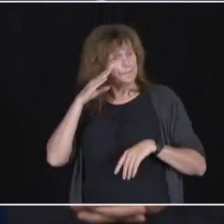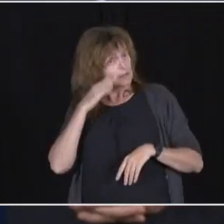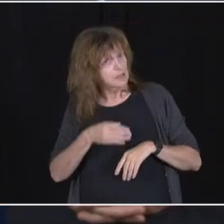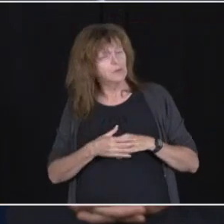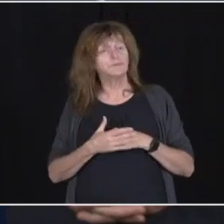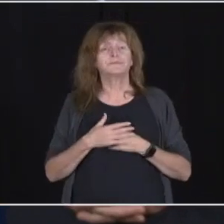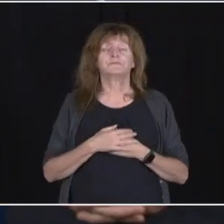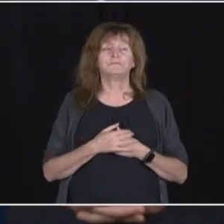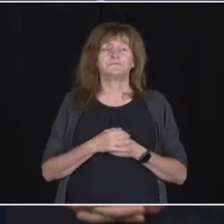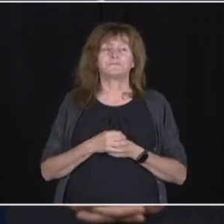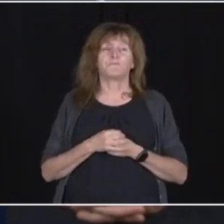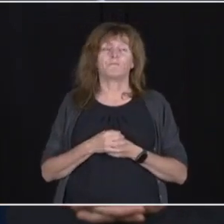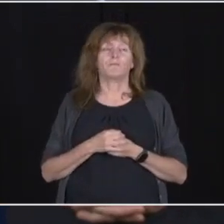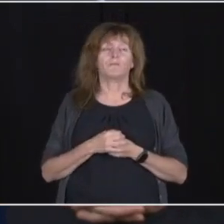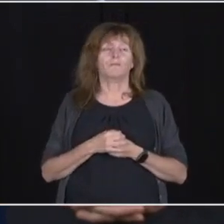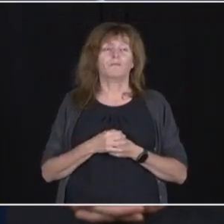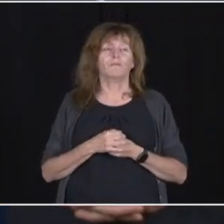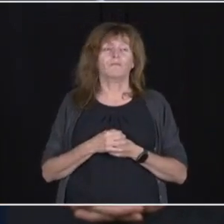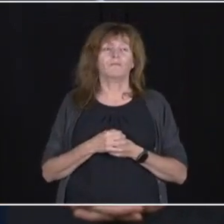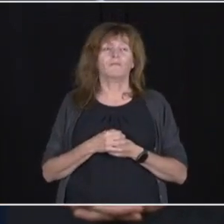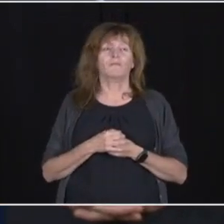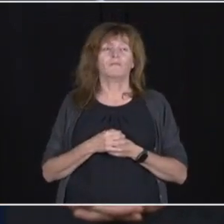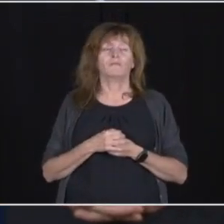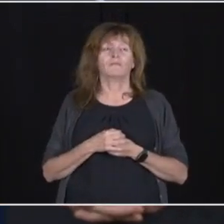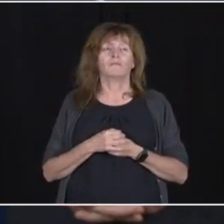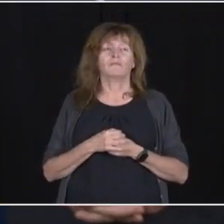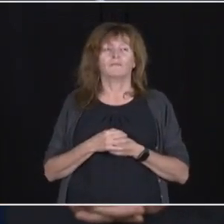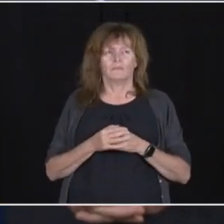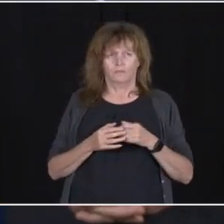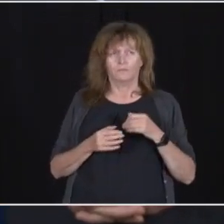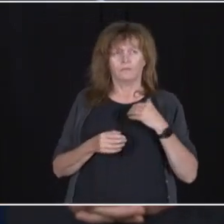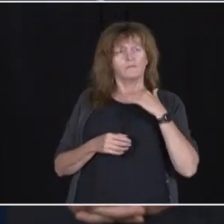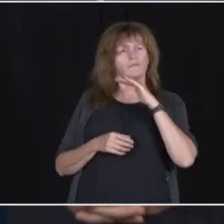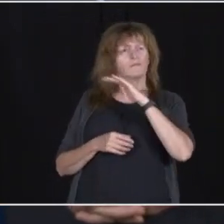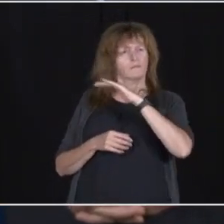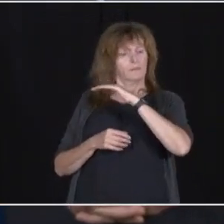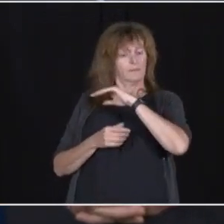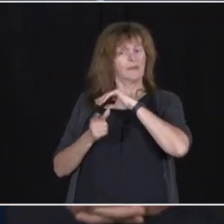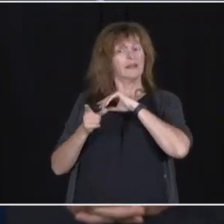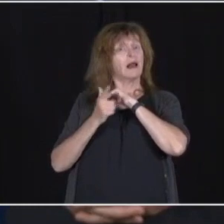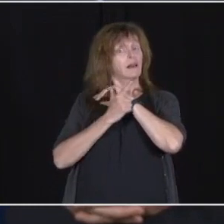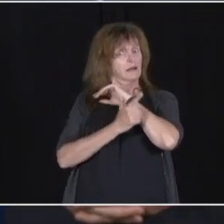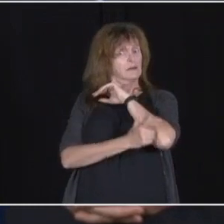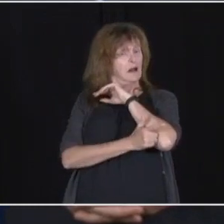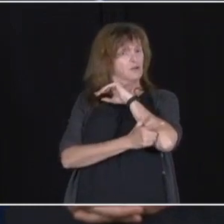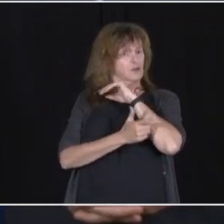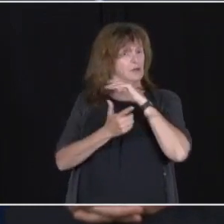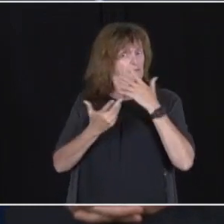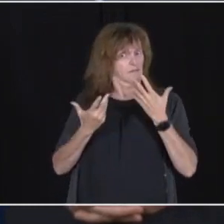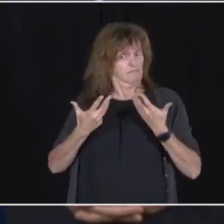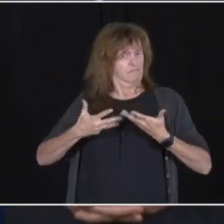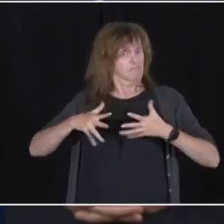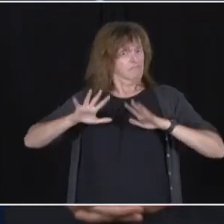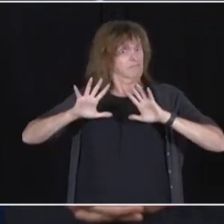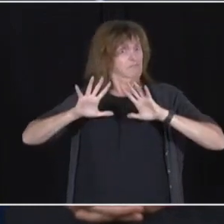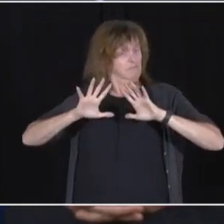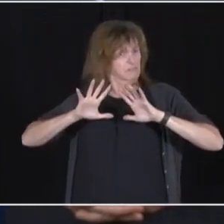Your next question comes from Sean with the Canadian press. Please go ahead. Good afternoon premier. I wanted to follow-up about the of